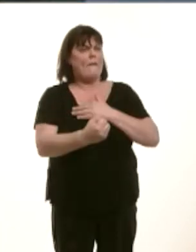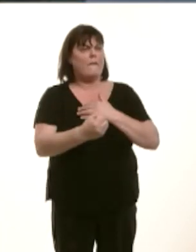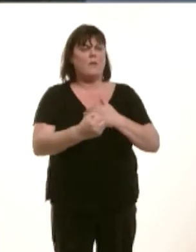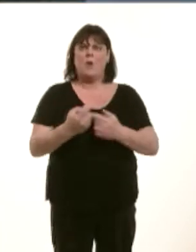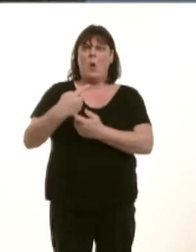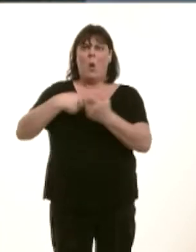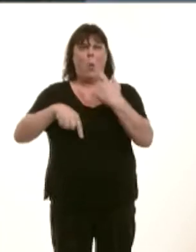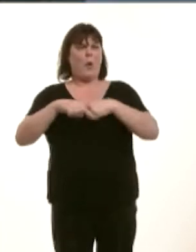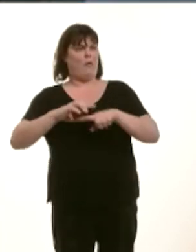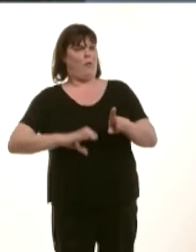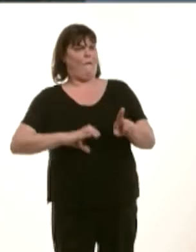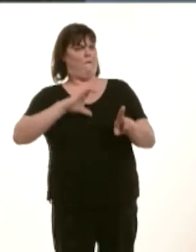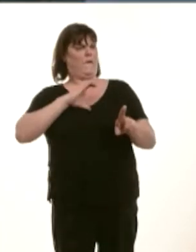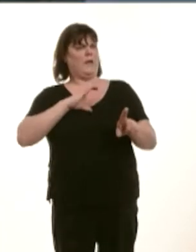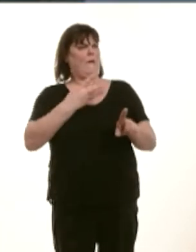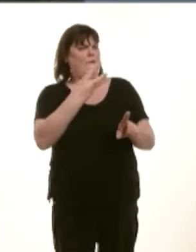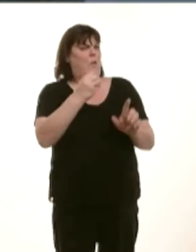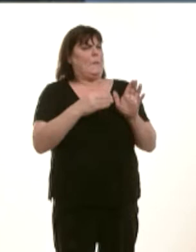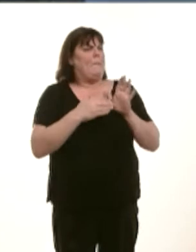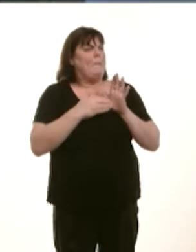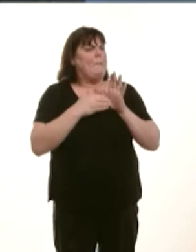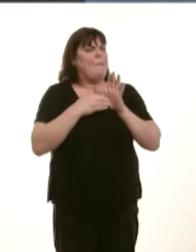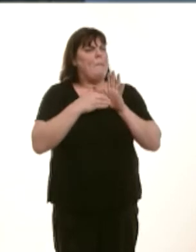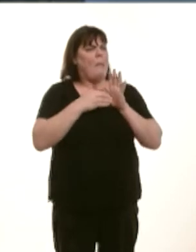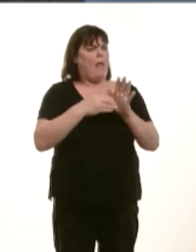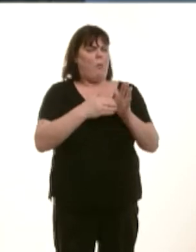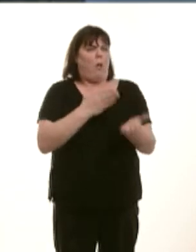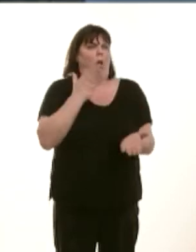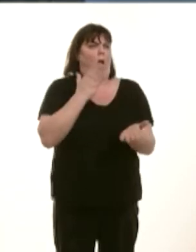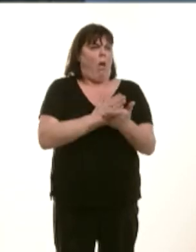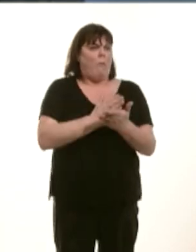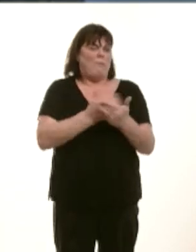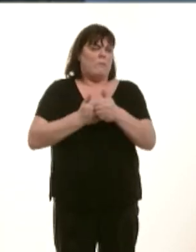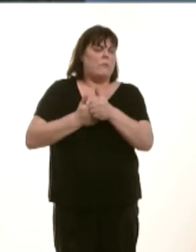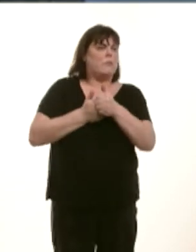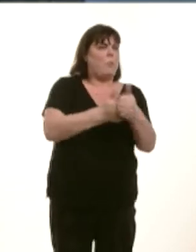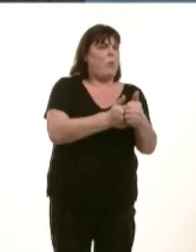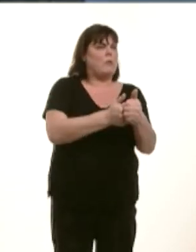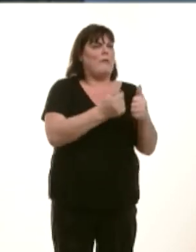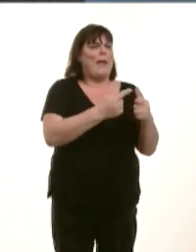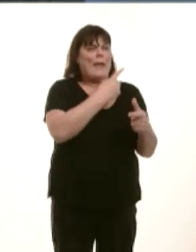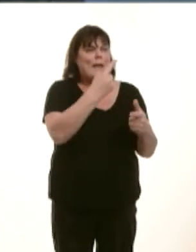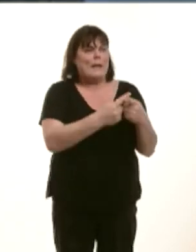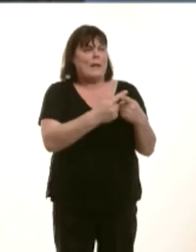that that £40 million will actually buy some real resilience in the A&E service so that